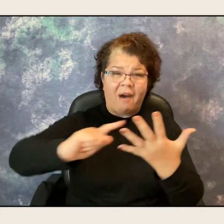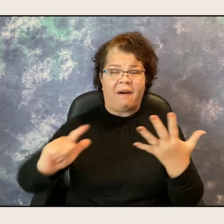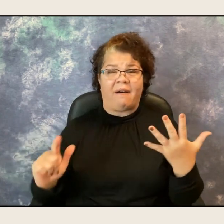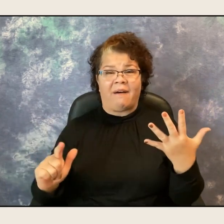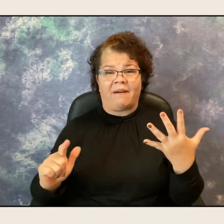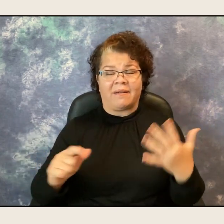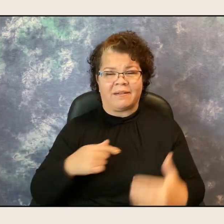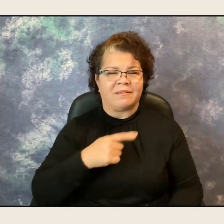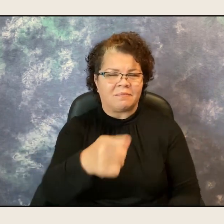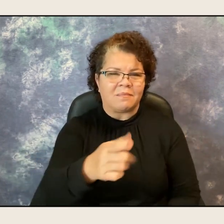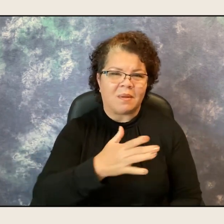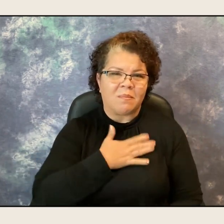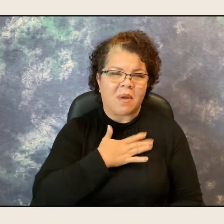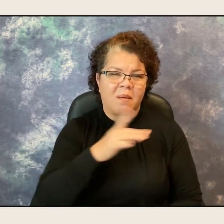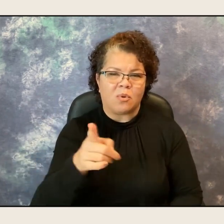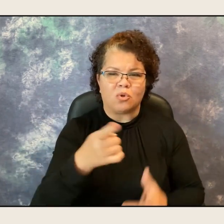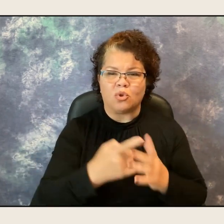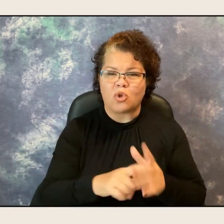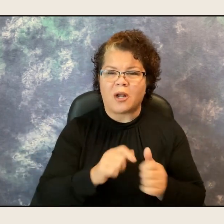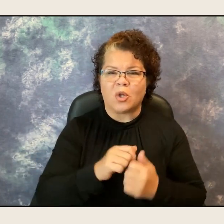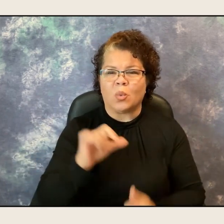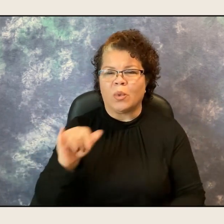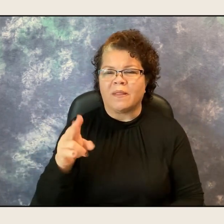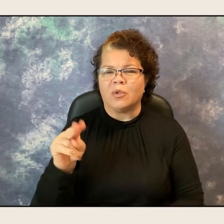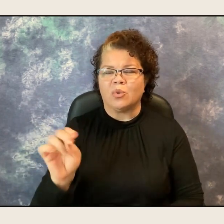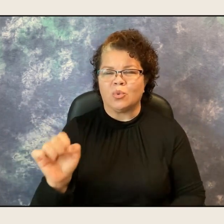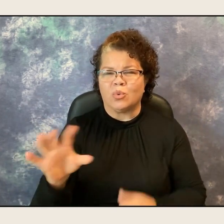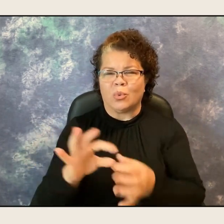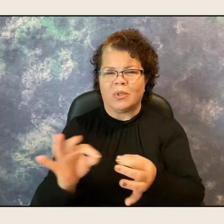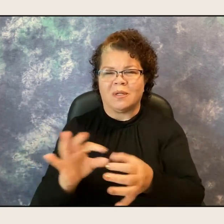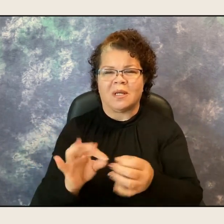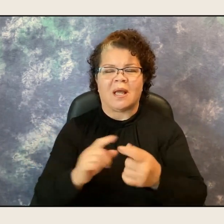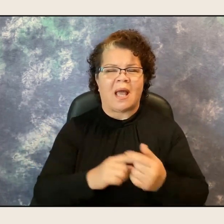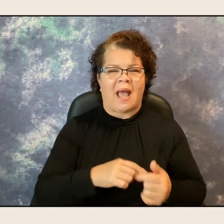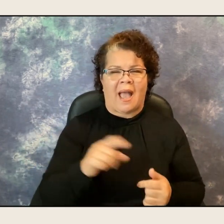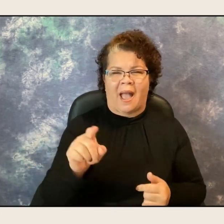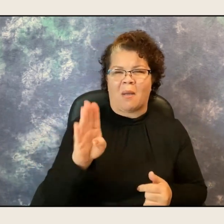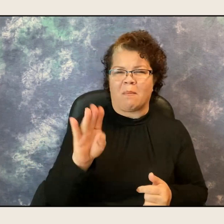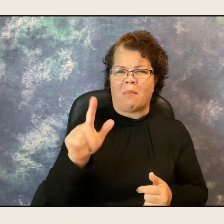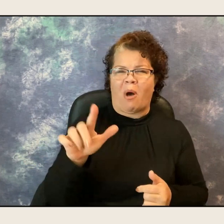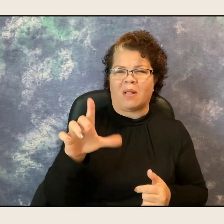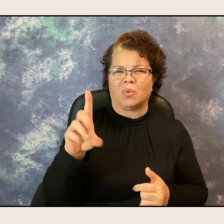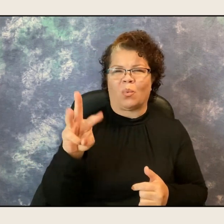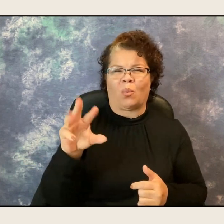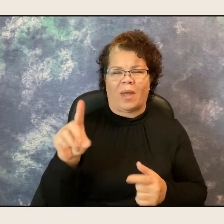and Allison I'm so glad you followed up with James Baldwin. Just like Mel, I think that quote is really important